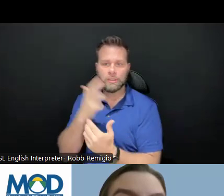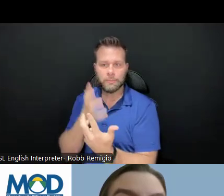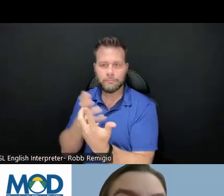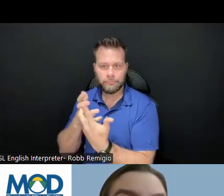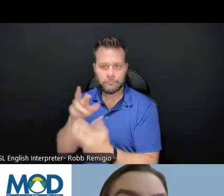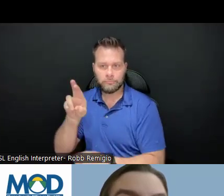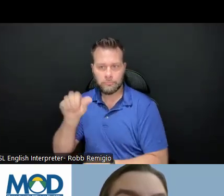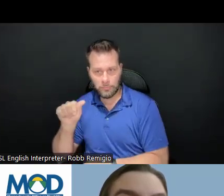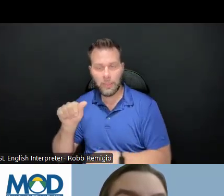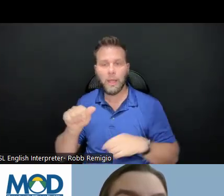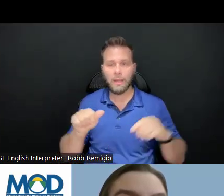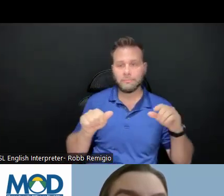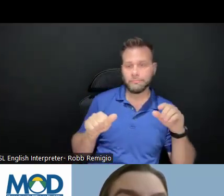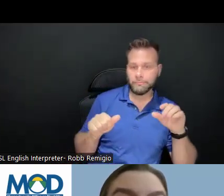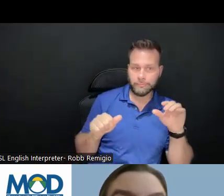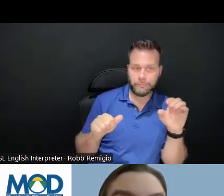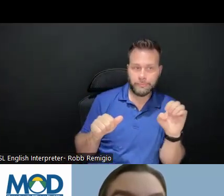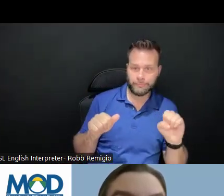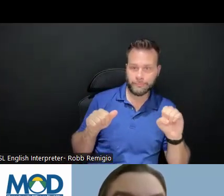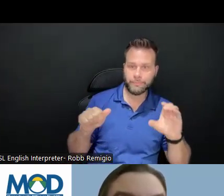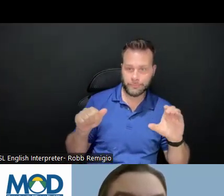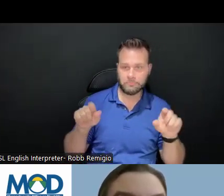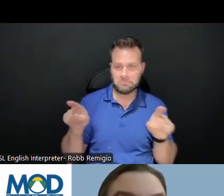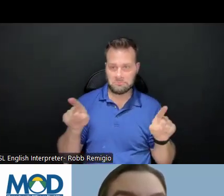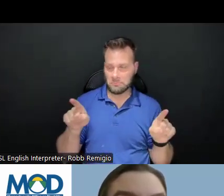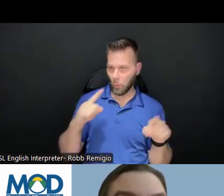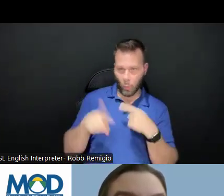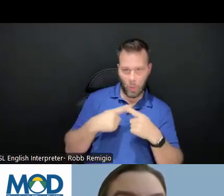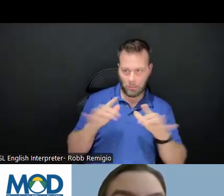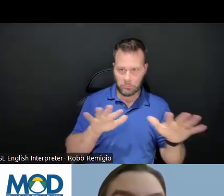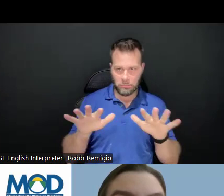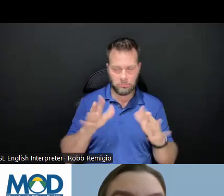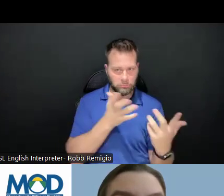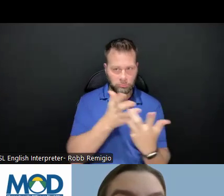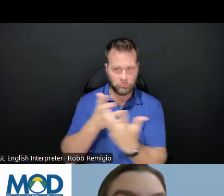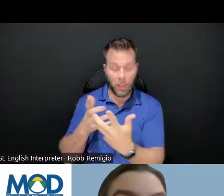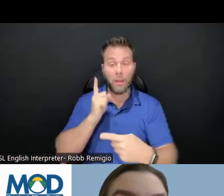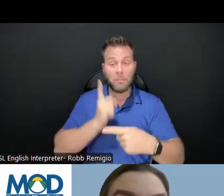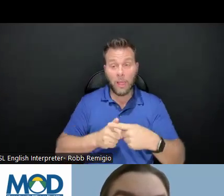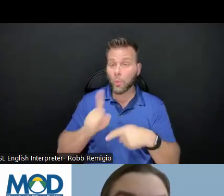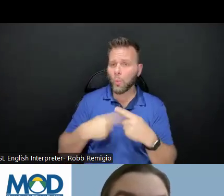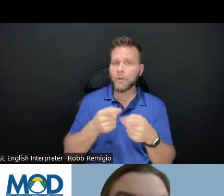accommodations, and when to request CART and ASL, as well